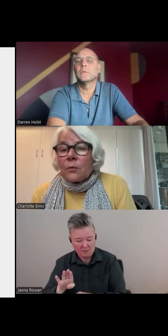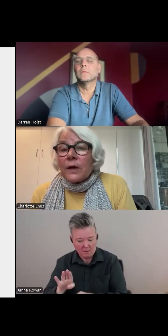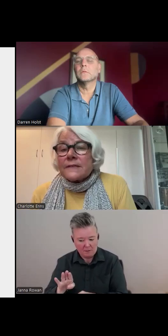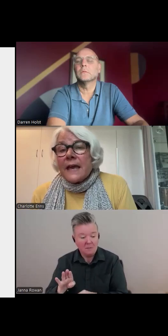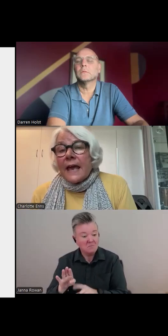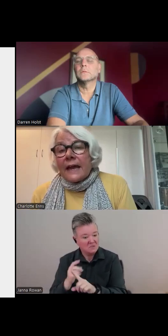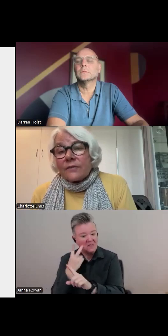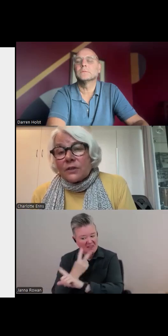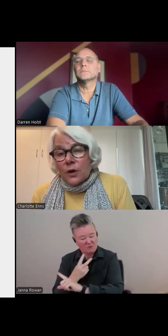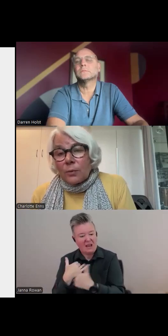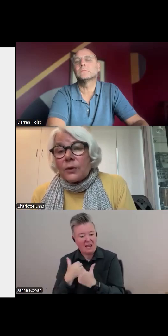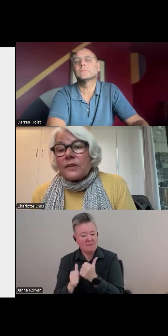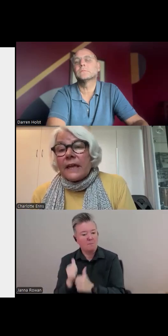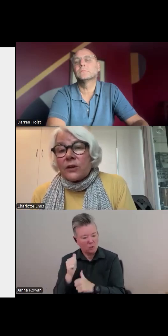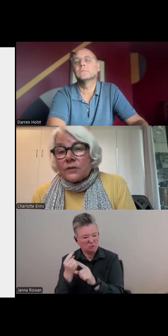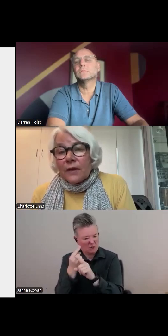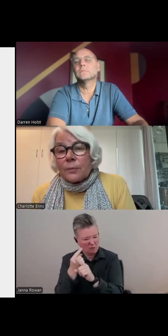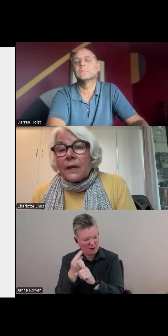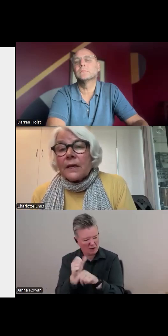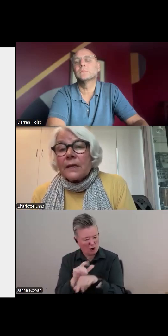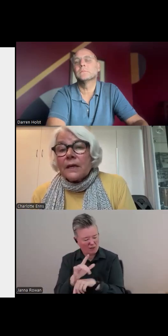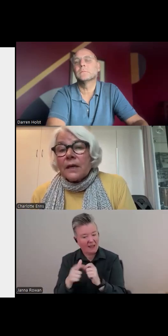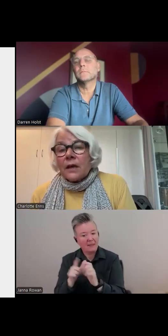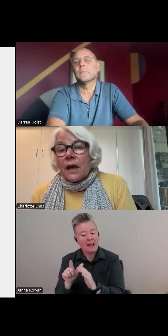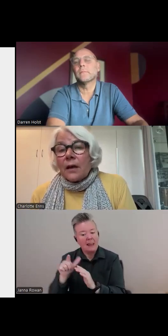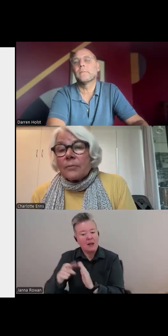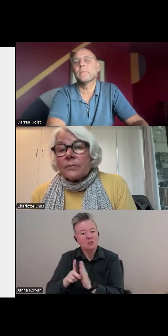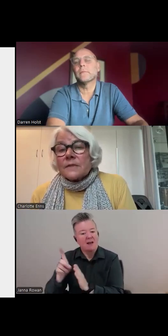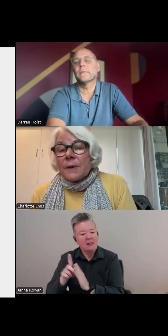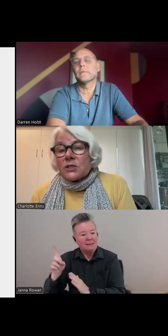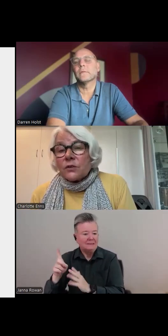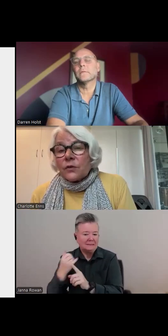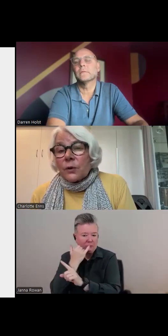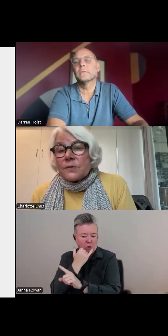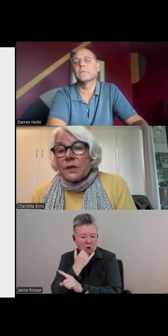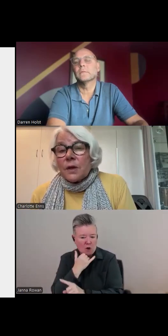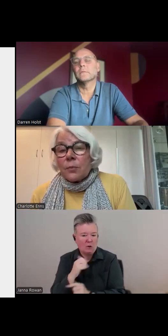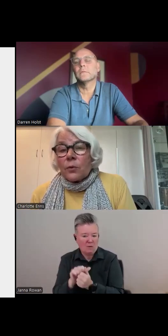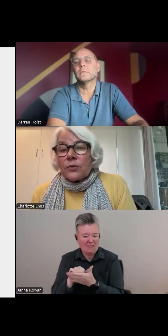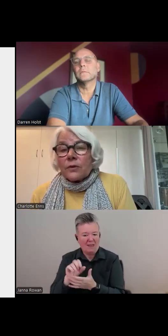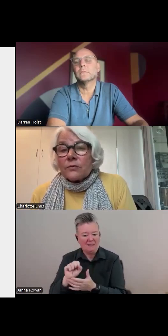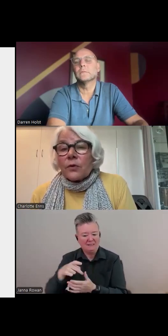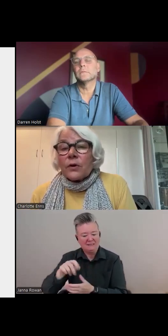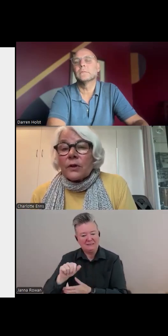the earlier developing ones and having trouble with the later developing spatial verbs,